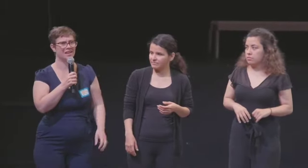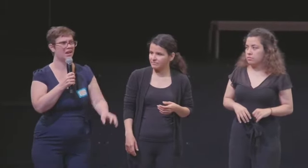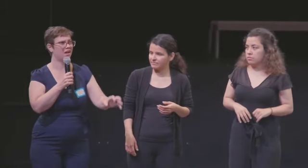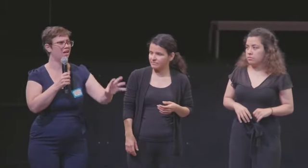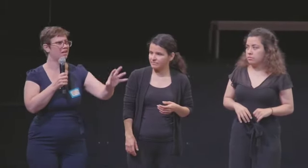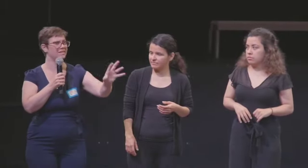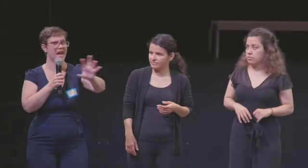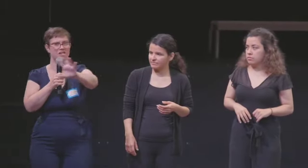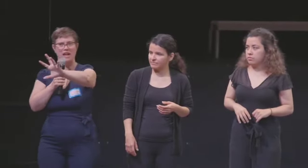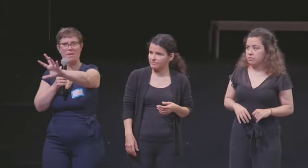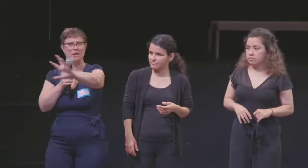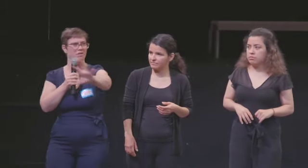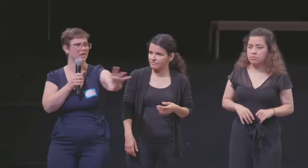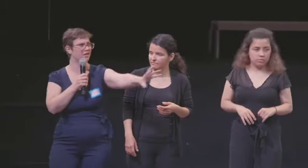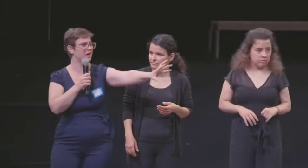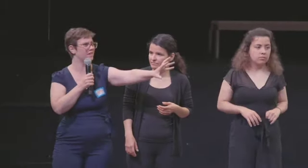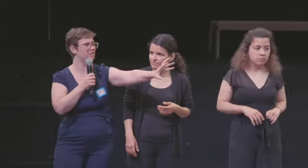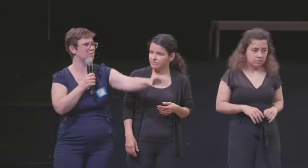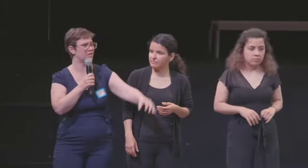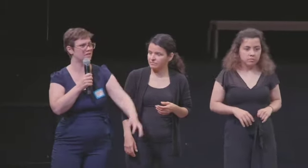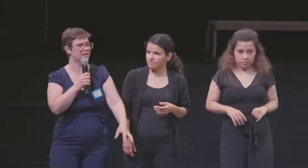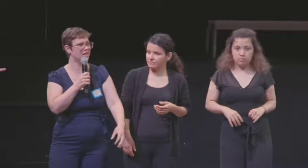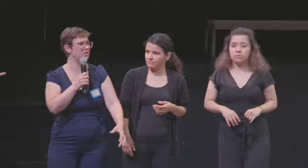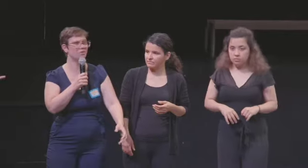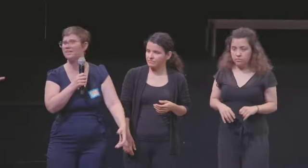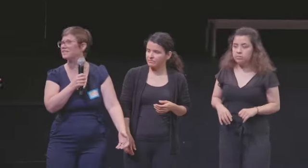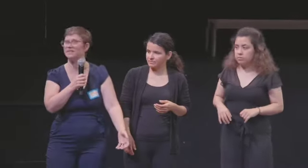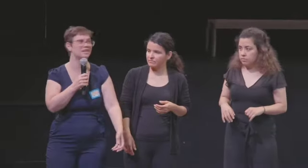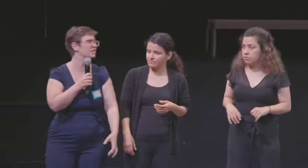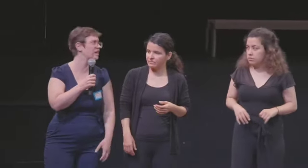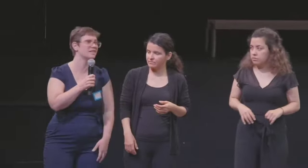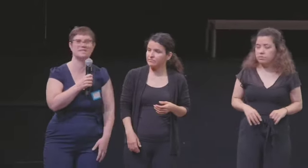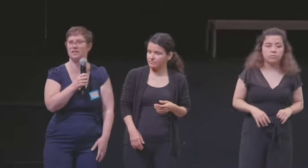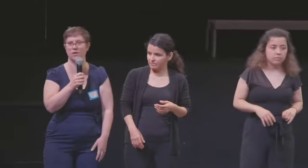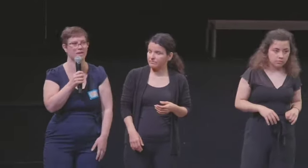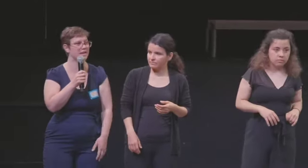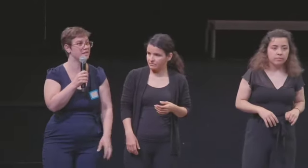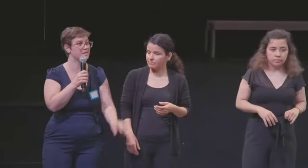[AD] Moves head side to side. Is the action happening over here, and you have the interpreters here. You don't get to-- you're constantly going like this.